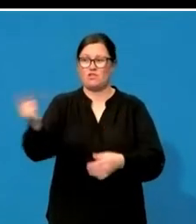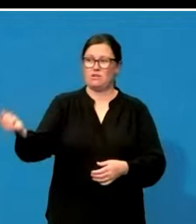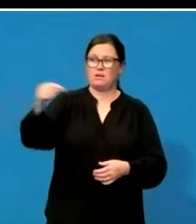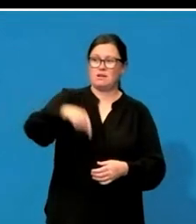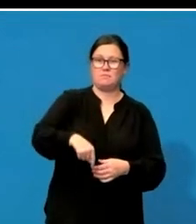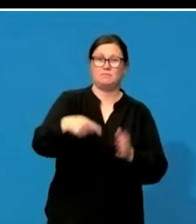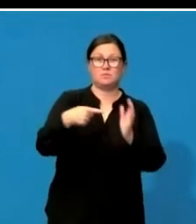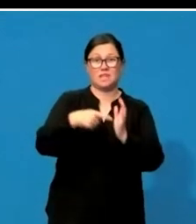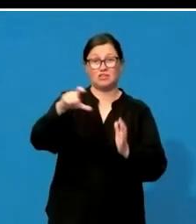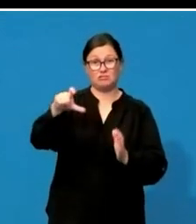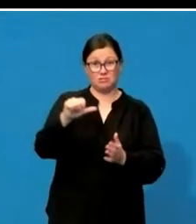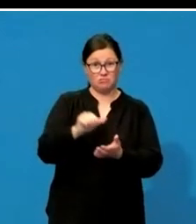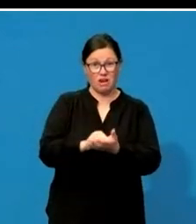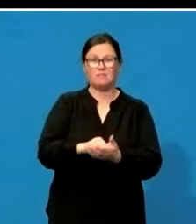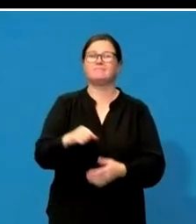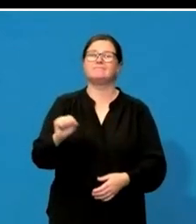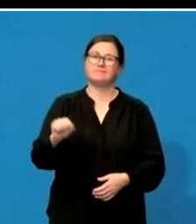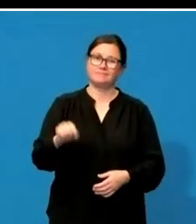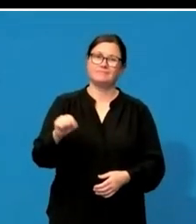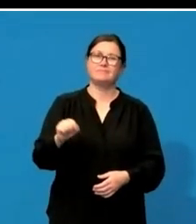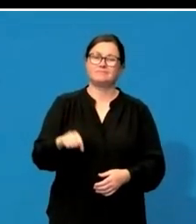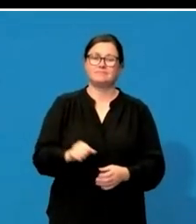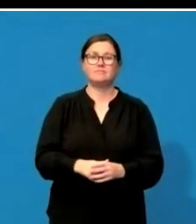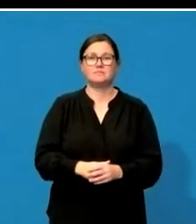So that, like we are today, face-to-face.